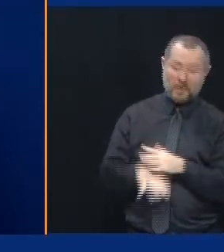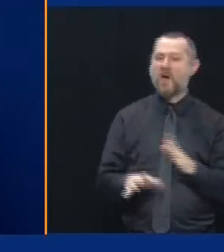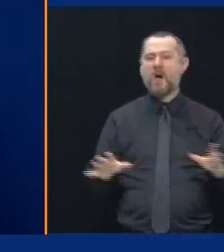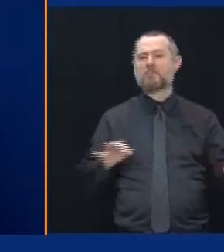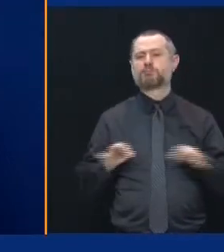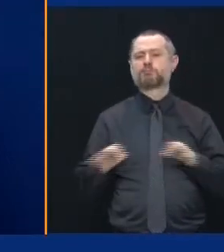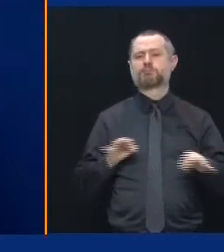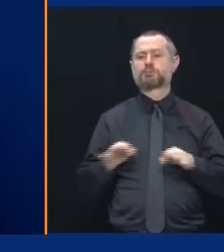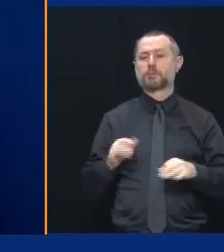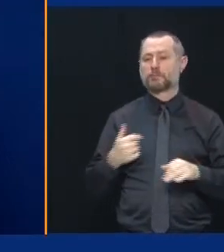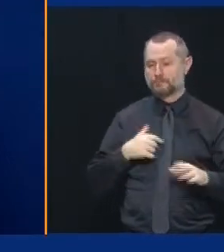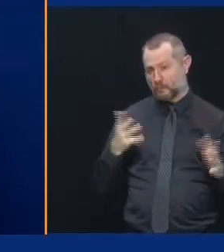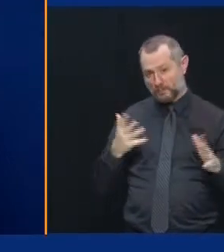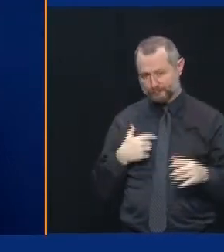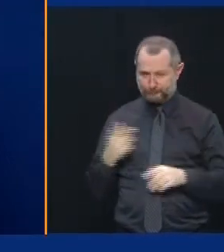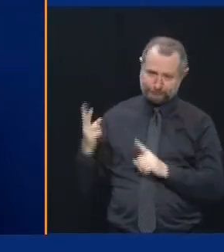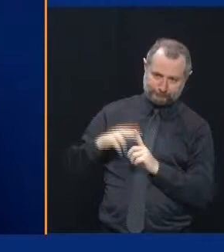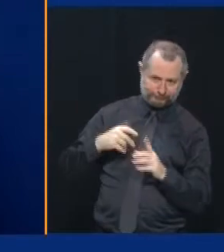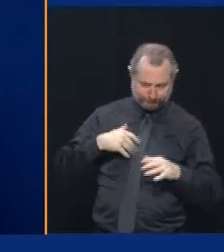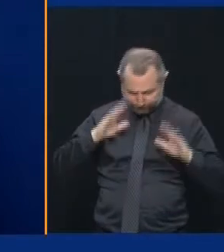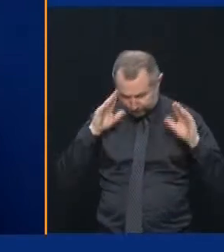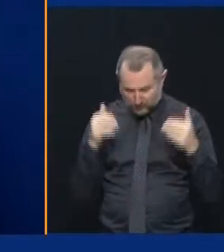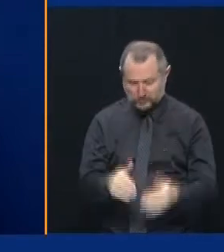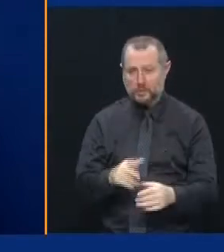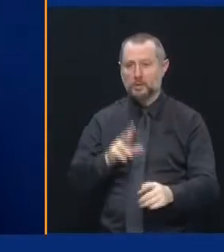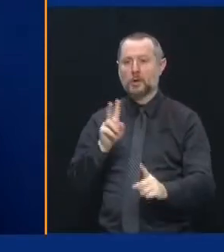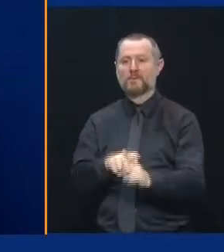PRESIDENT HAVE MADE IT CLEAR